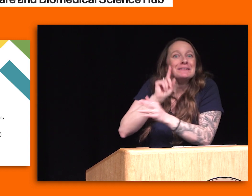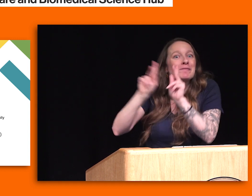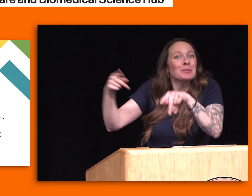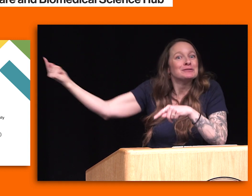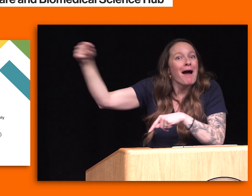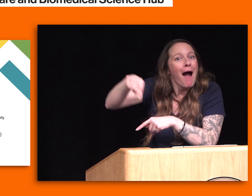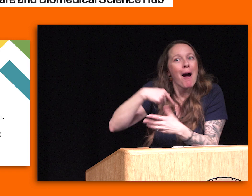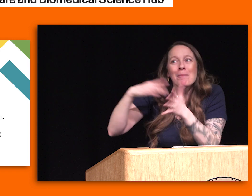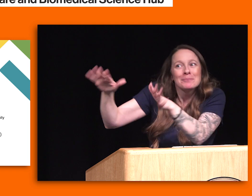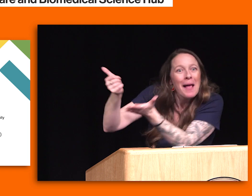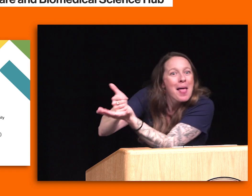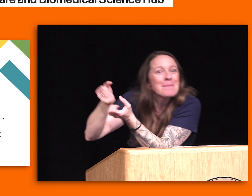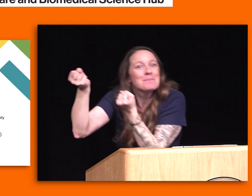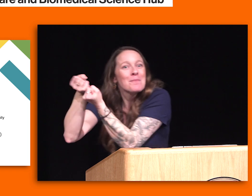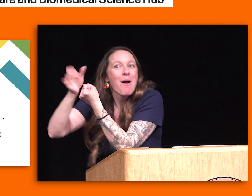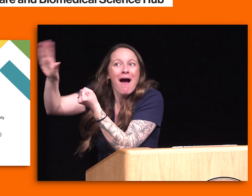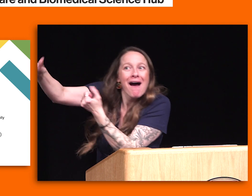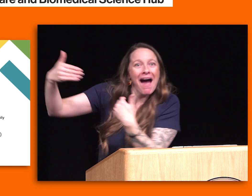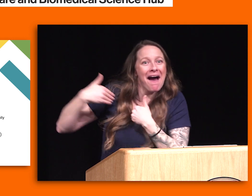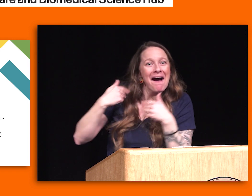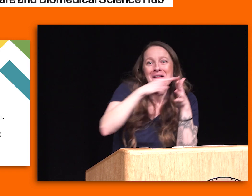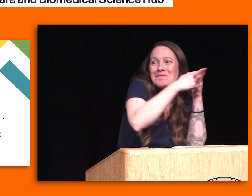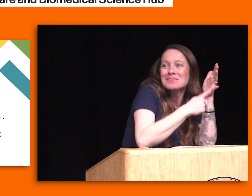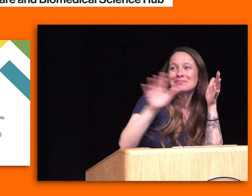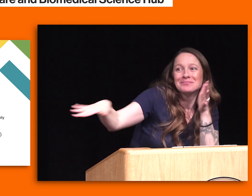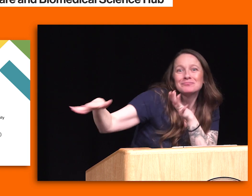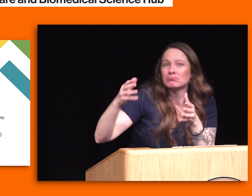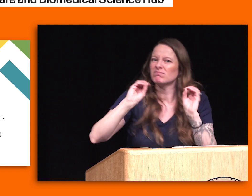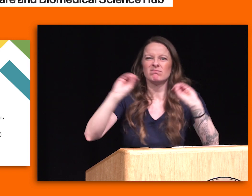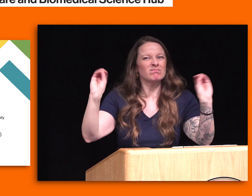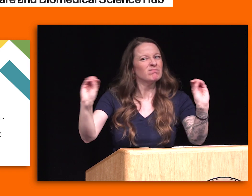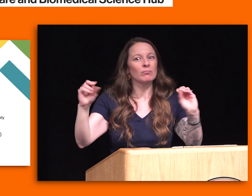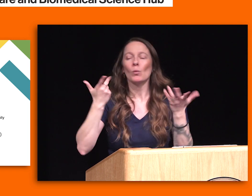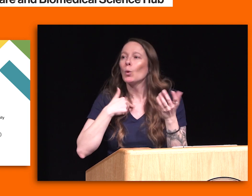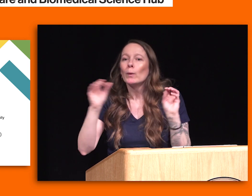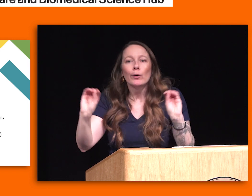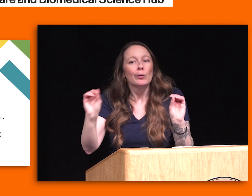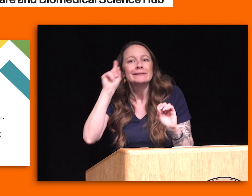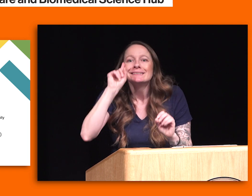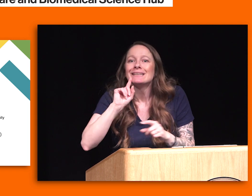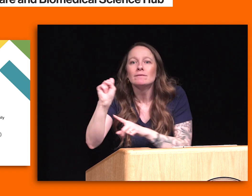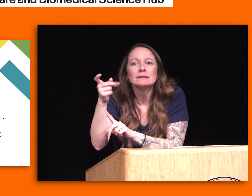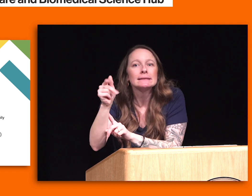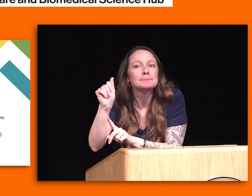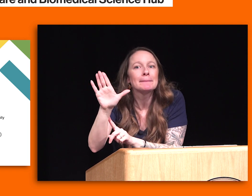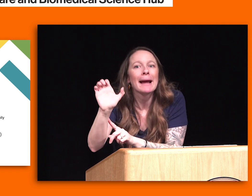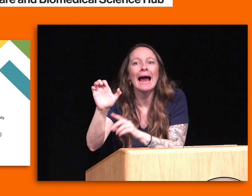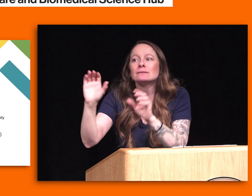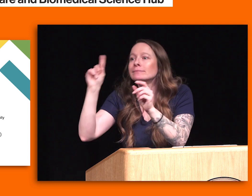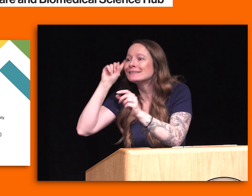So, we never know if there's a new Deaf employee coming on campus because there's no information shared about with us.